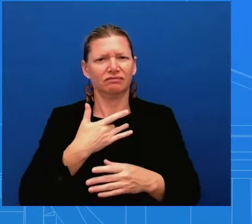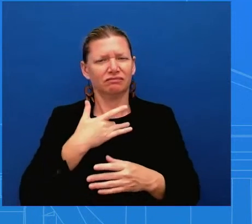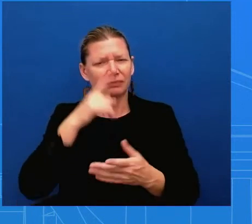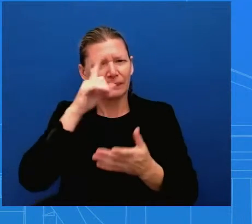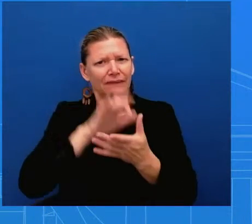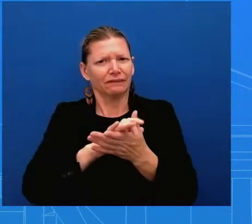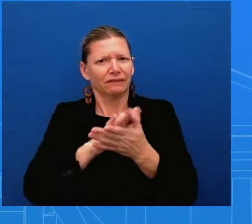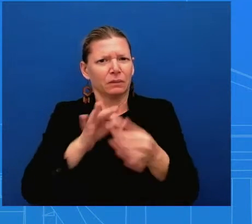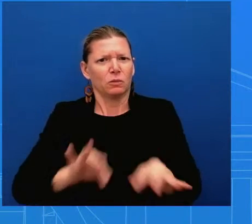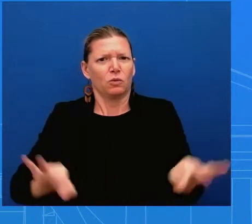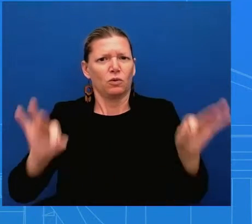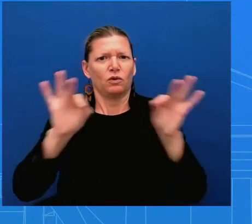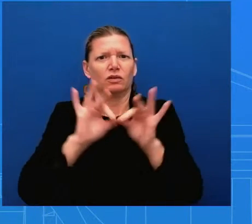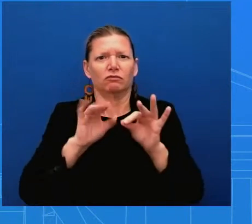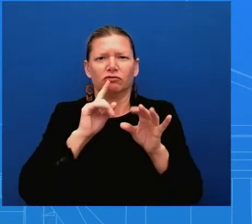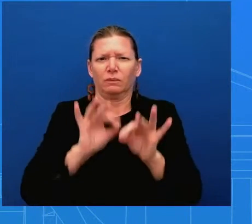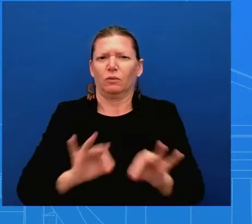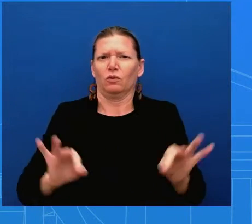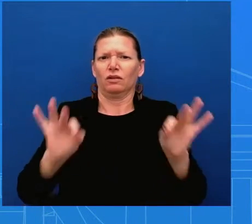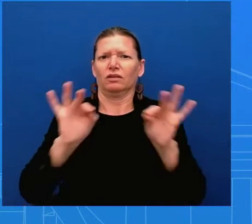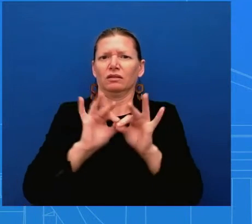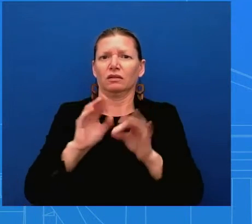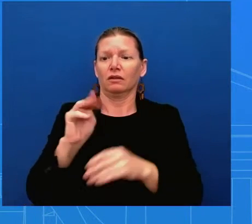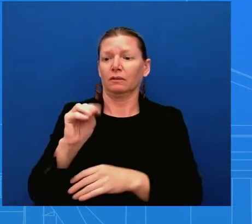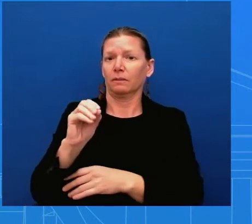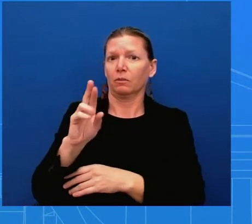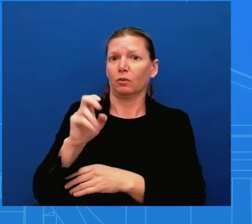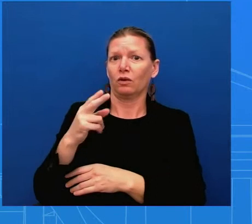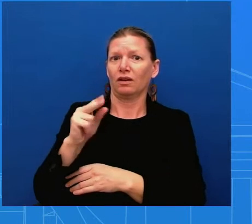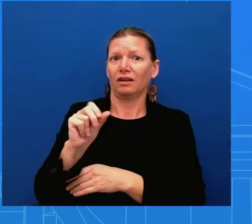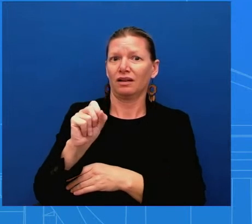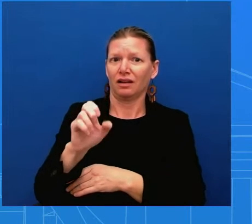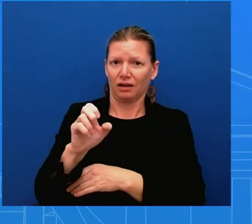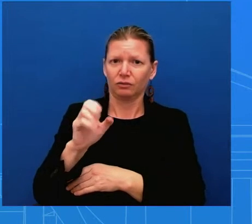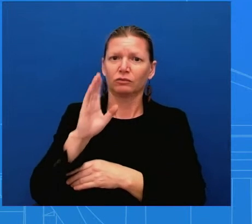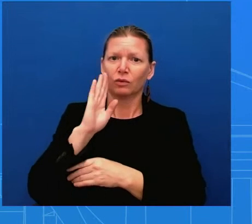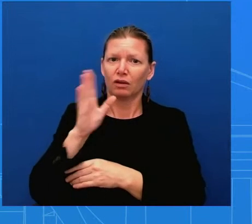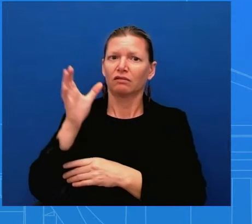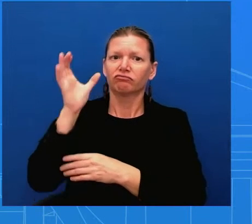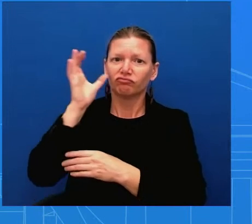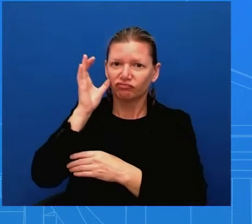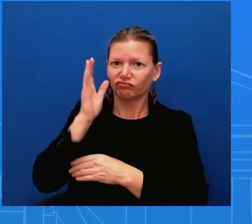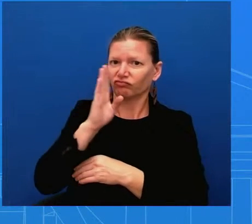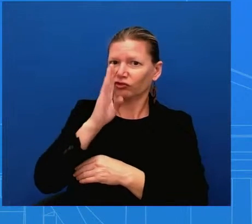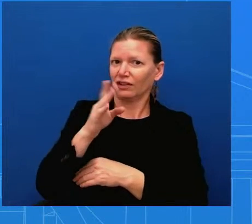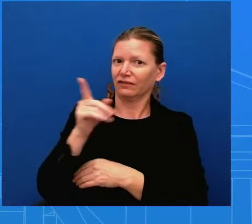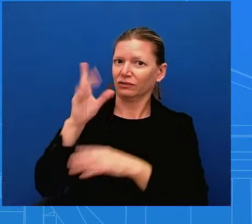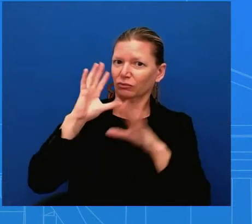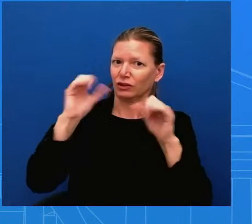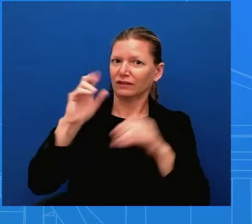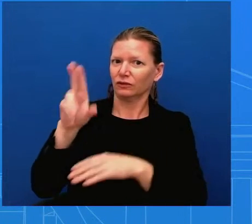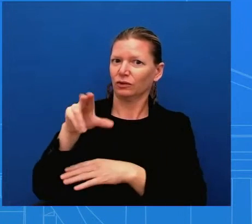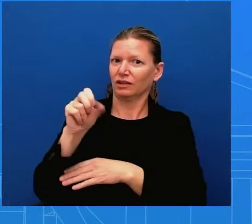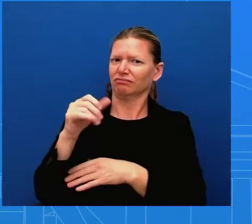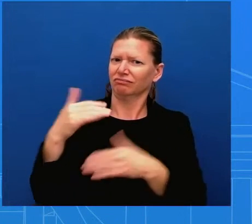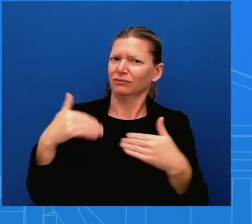from the President of the United States. And I think that's -- that's a memorable moment as well. Karine. Ms. Jean-Pierre: Go ahead, Nancy. The Press: Thanks, Karine.